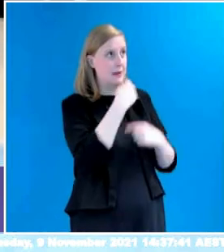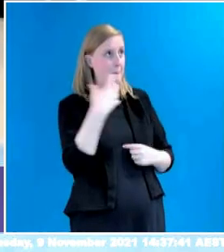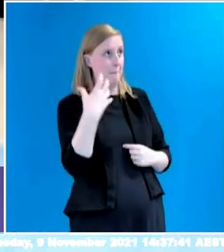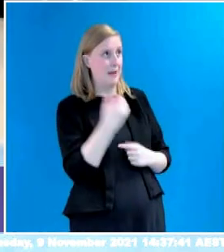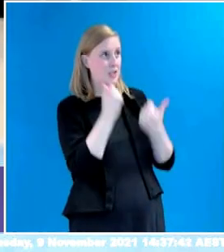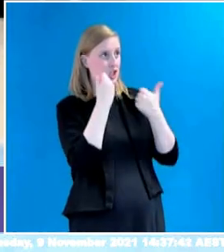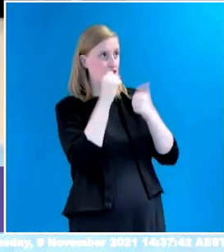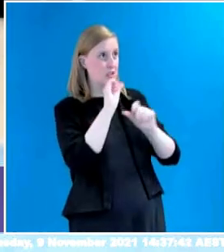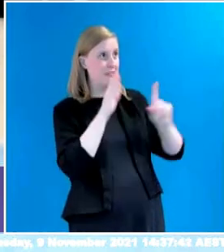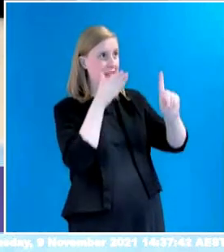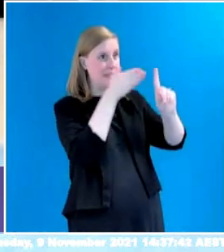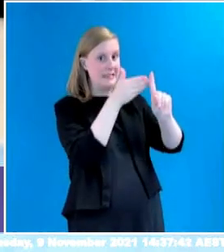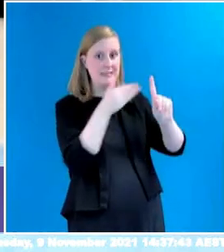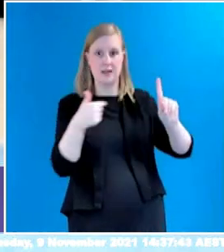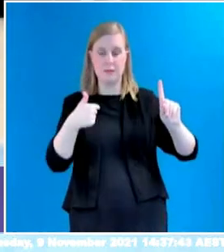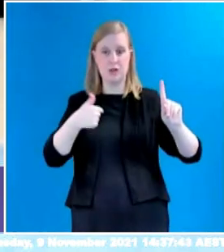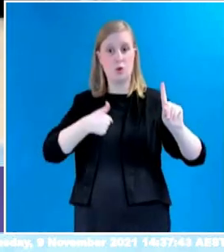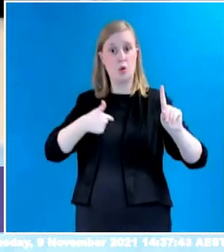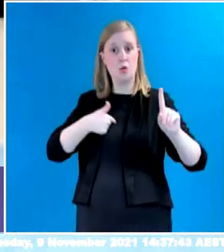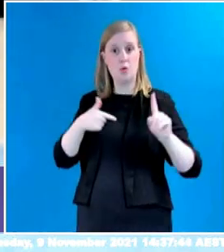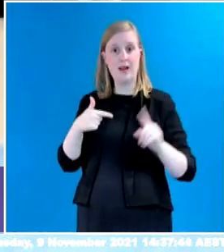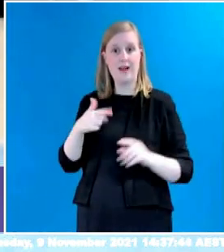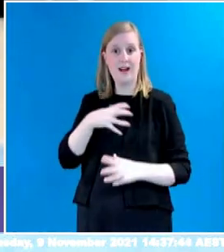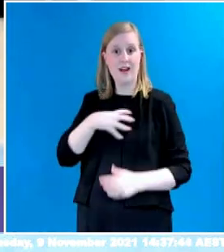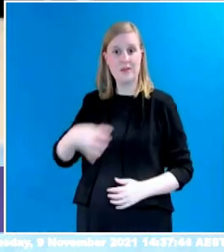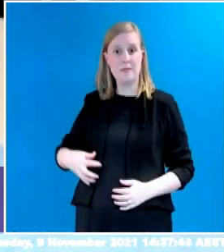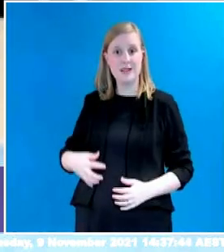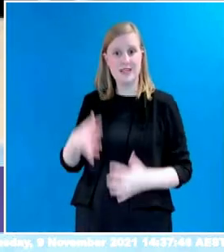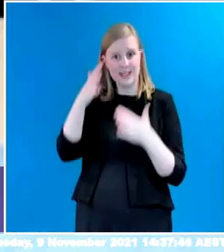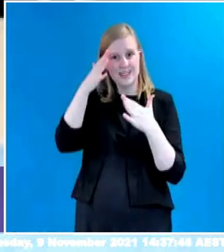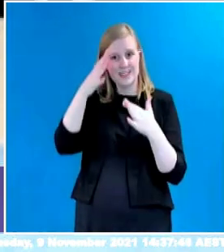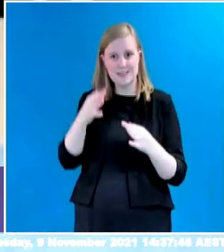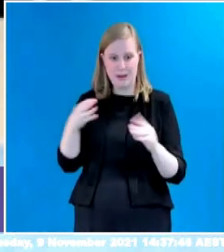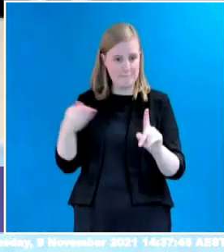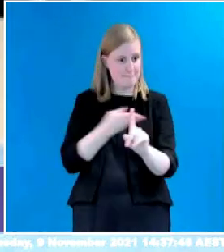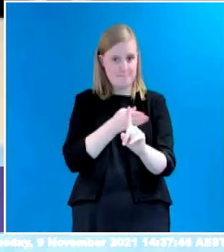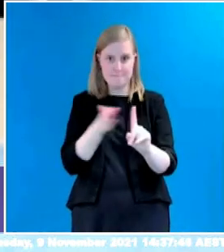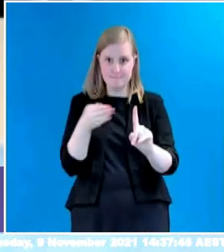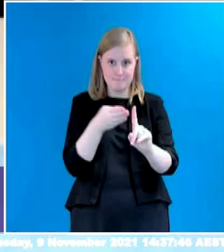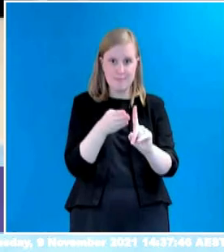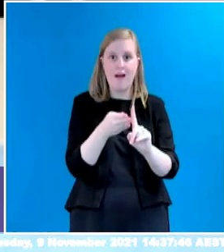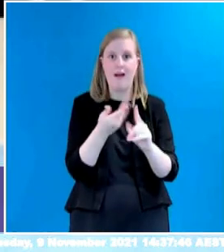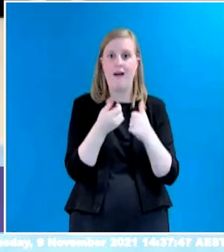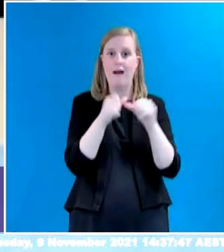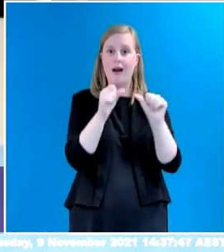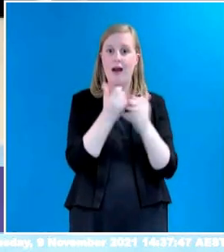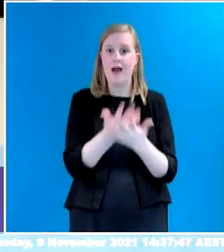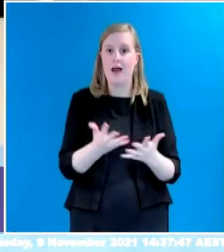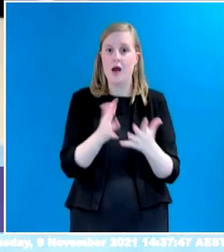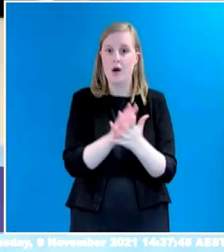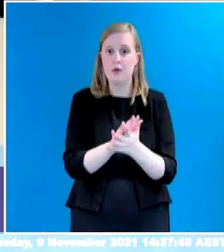closely to what those international obligations are. Is it a difficult task?